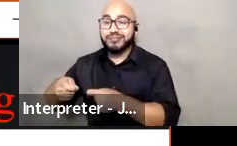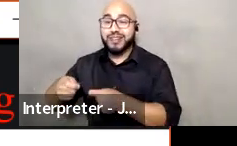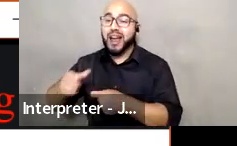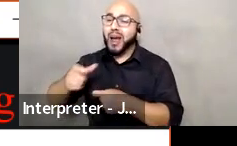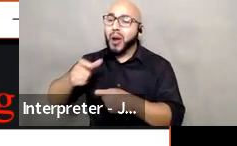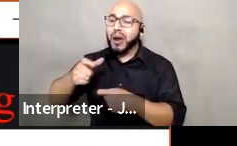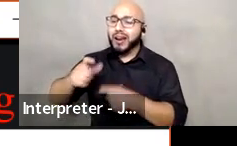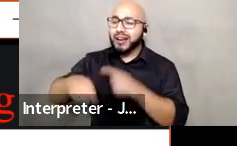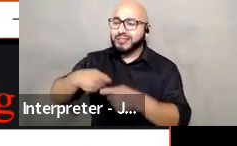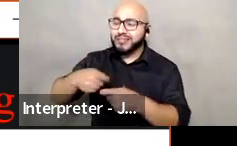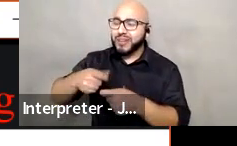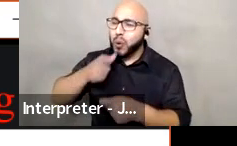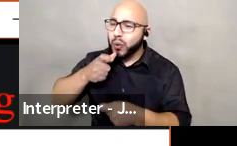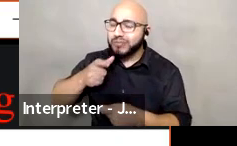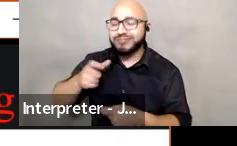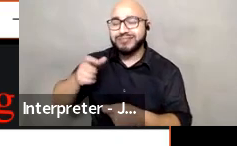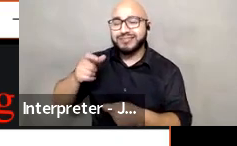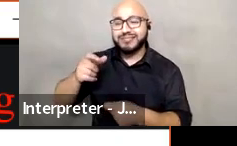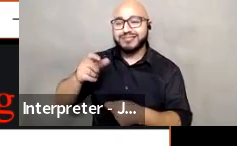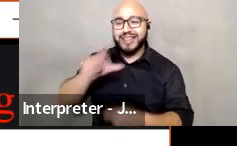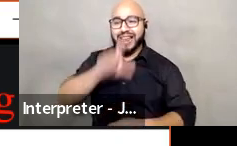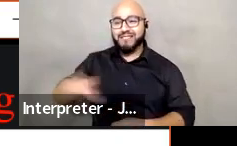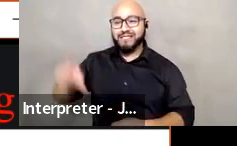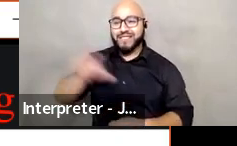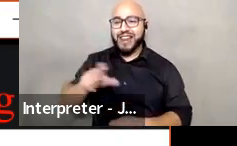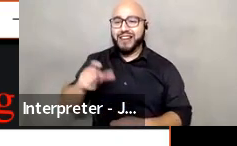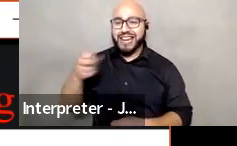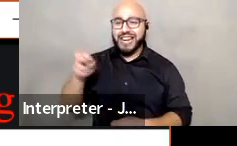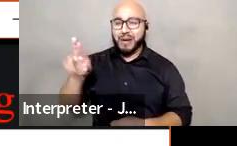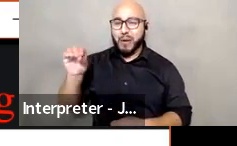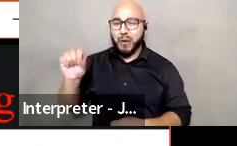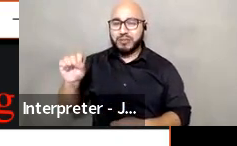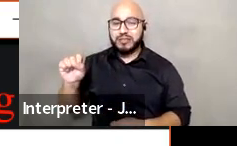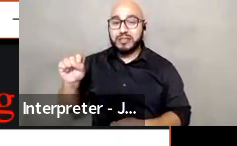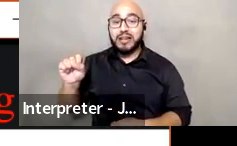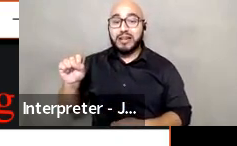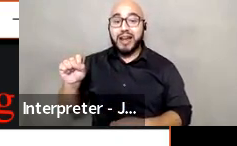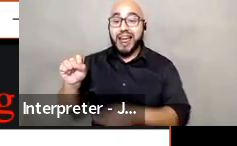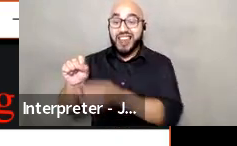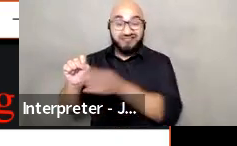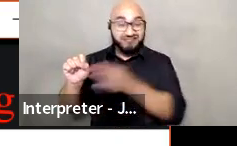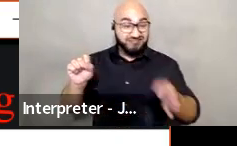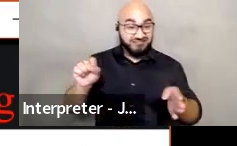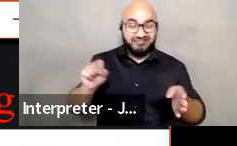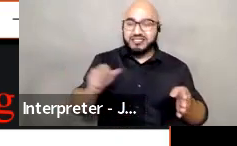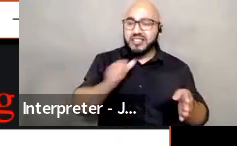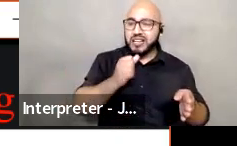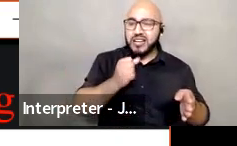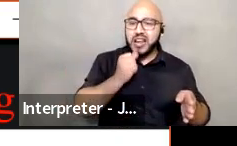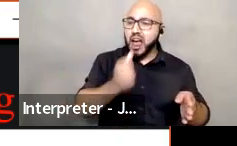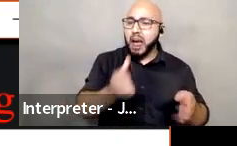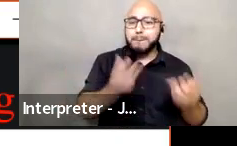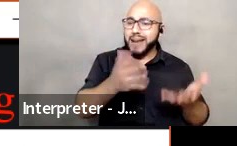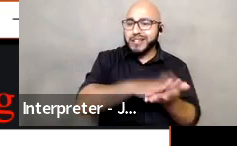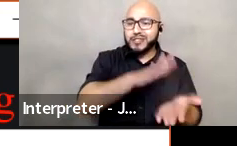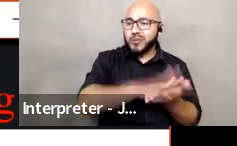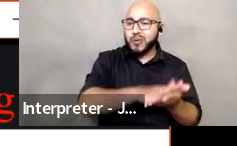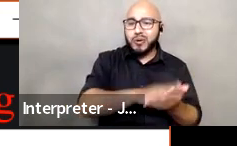Now this in the previous one. There's very few green dots, they don't. They don't name too many schools. After after Confederate heroes.